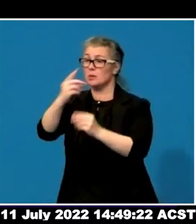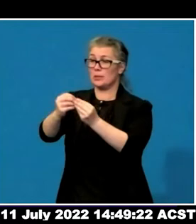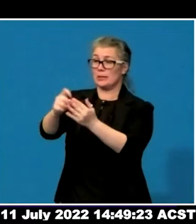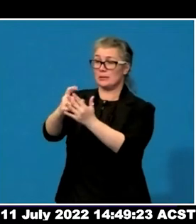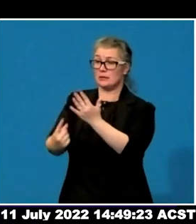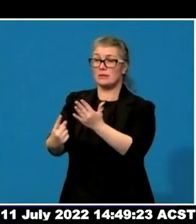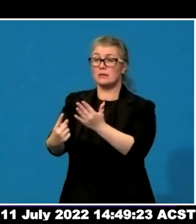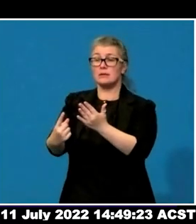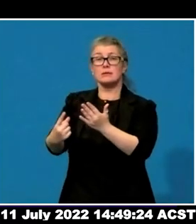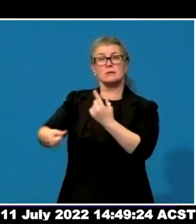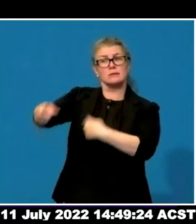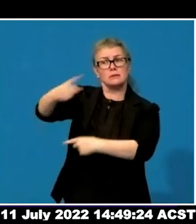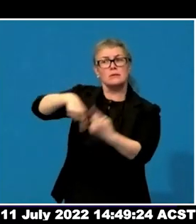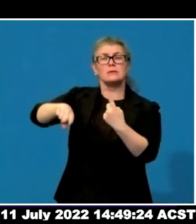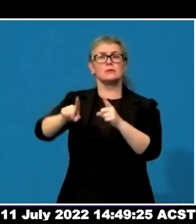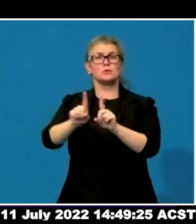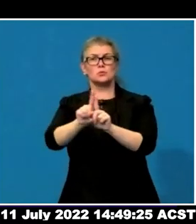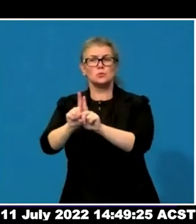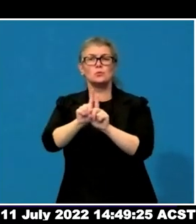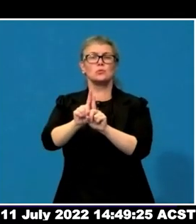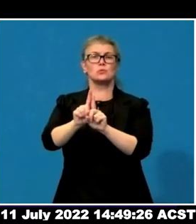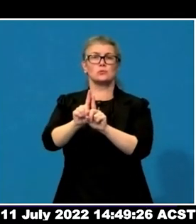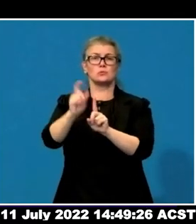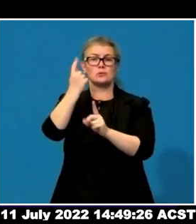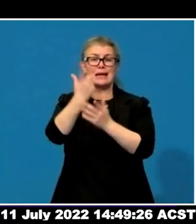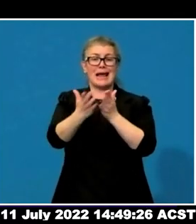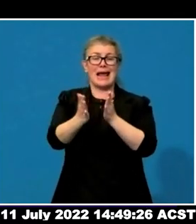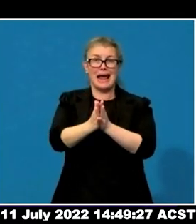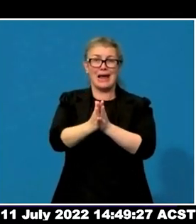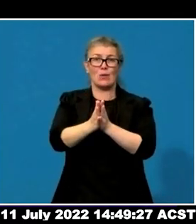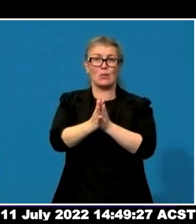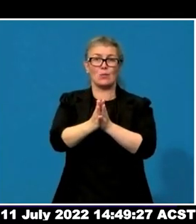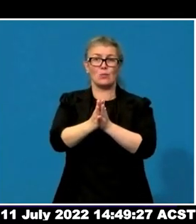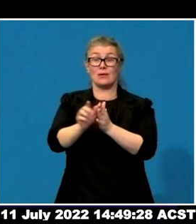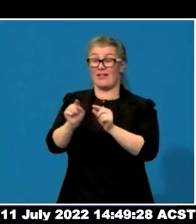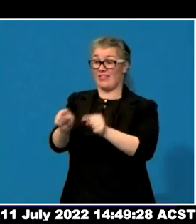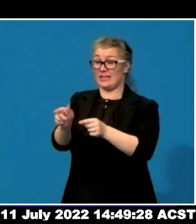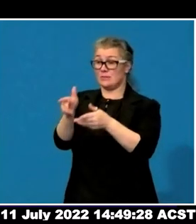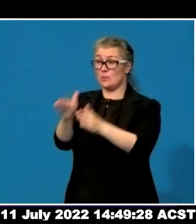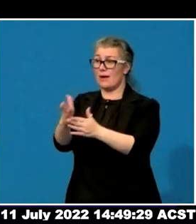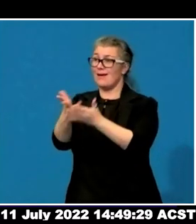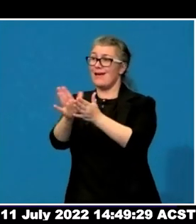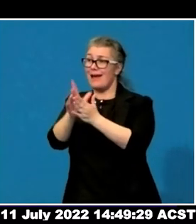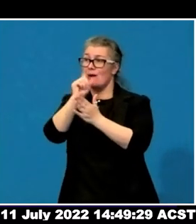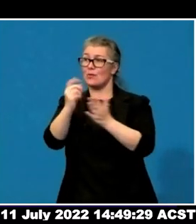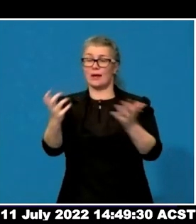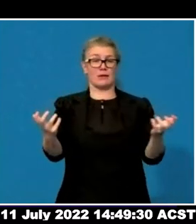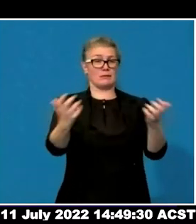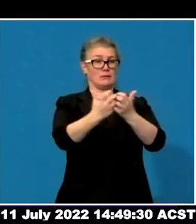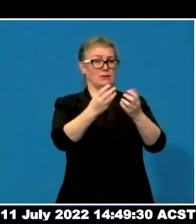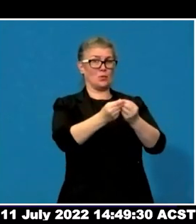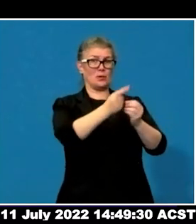it translates to this bureaucratic layers and being able to explain that in language,